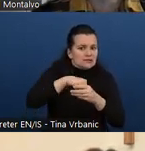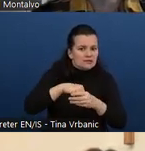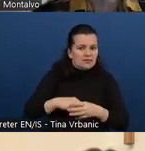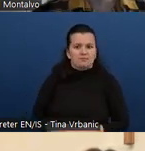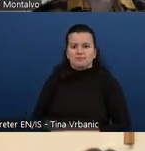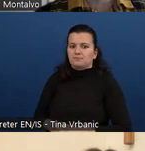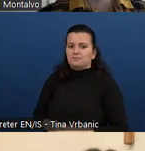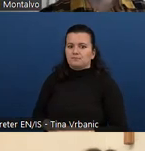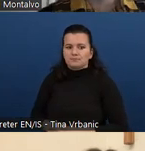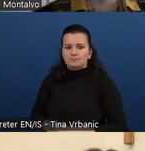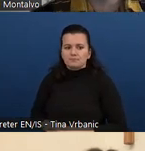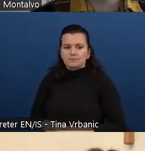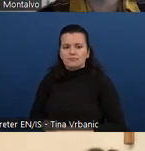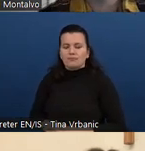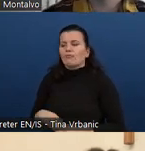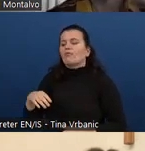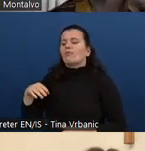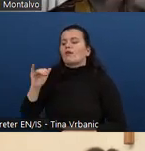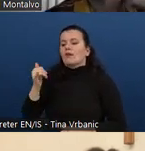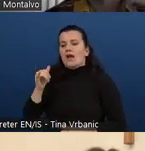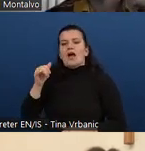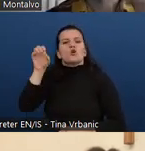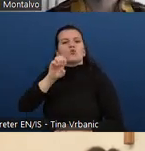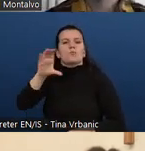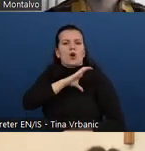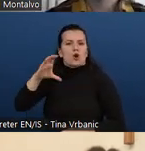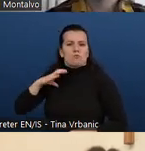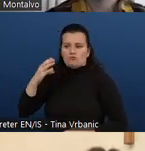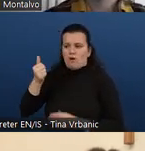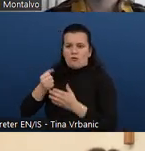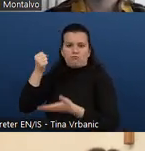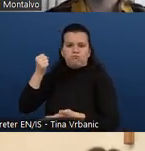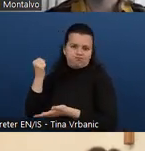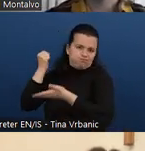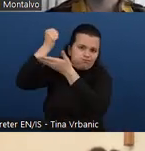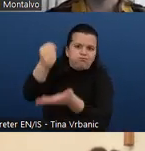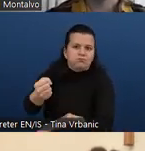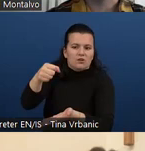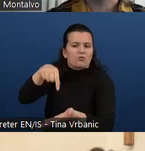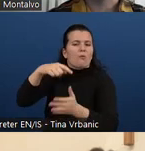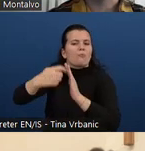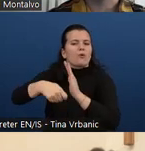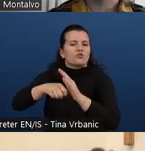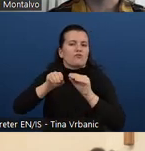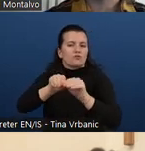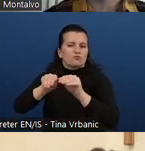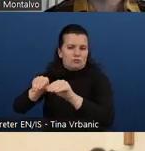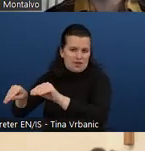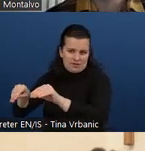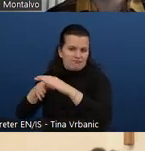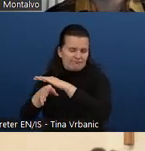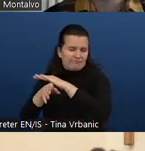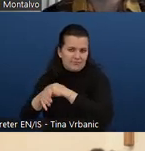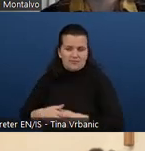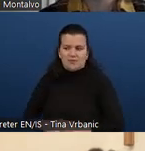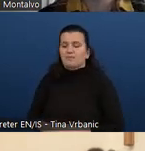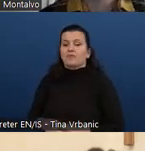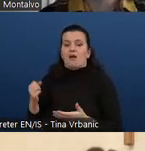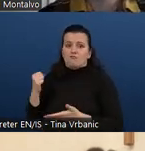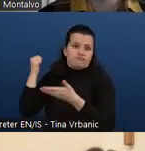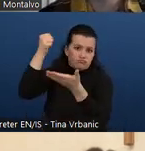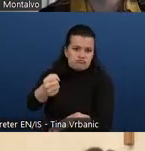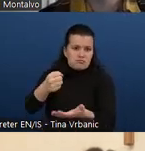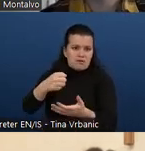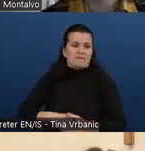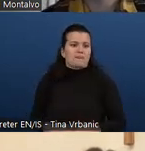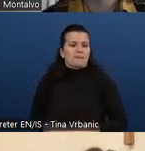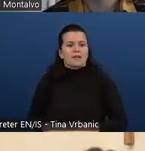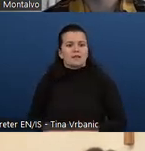who has founded this project and this point we the Working Group, that's the group who